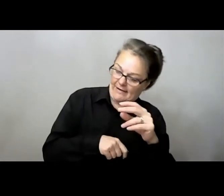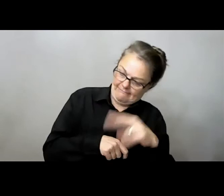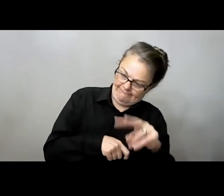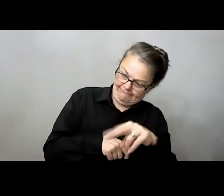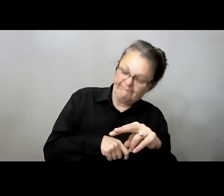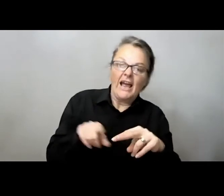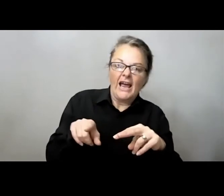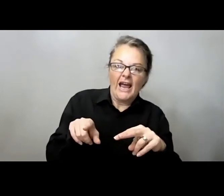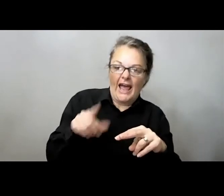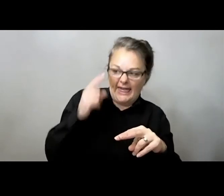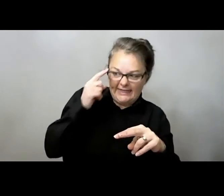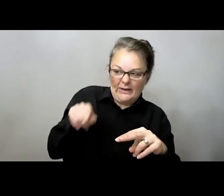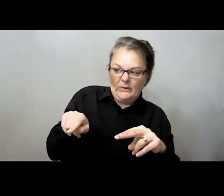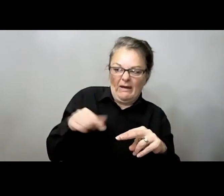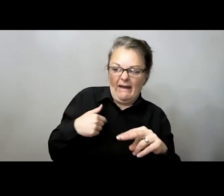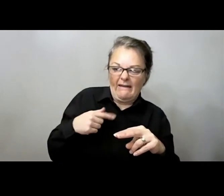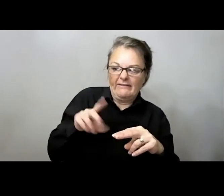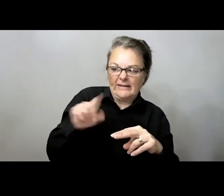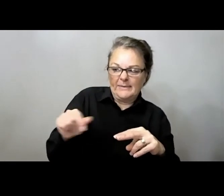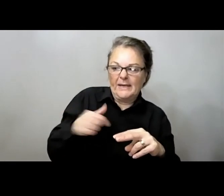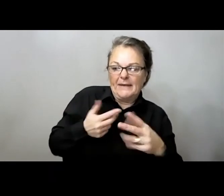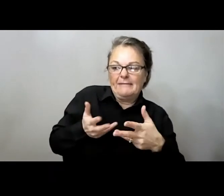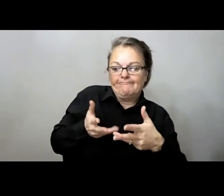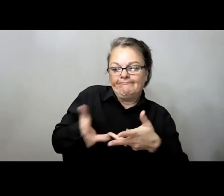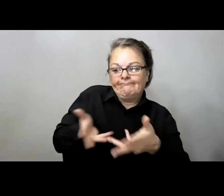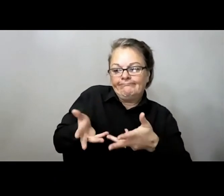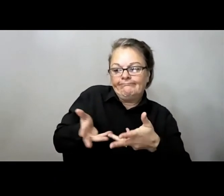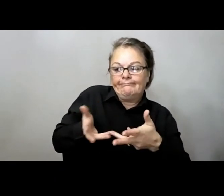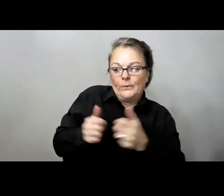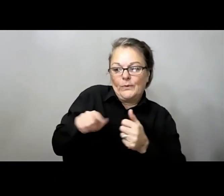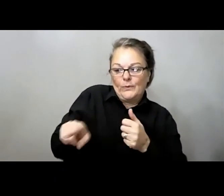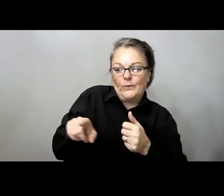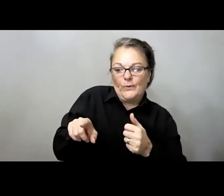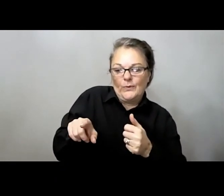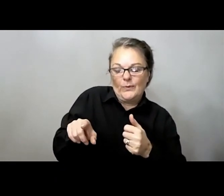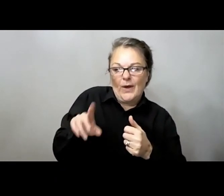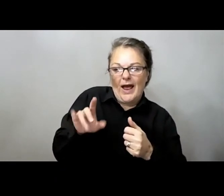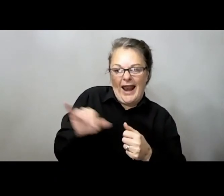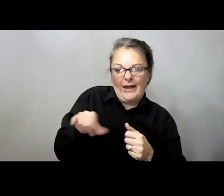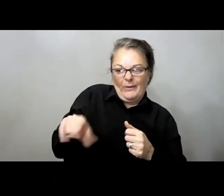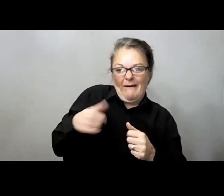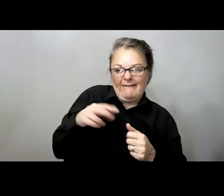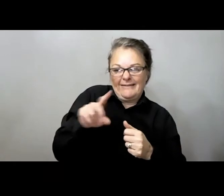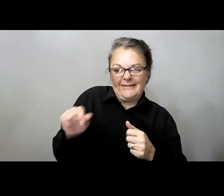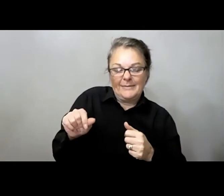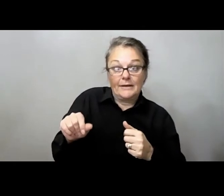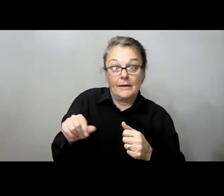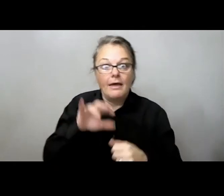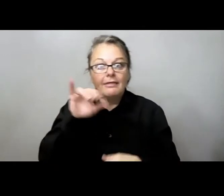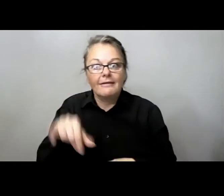HAVE A DISABILITY. SO THAT'S CALLED A PERCEIVED DISABILITY. IT EVEN INCLUDES SITUATIONS LIKE THAT.